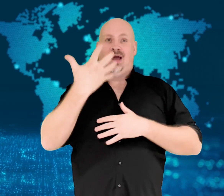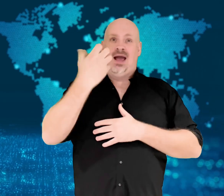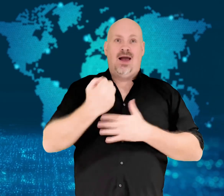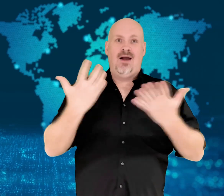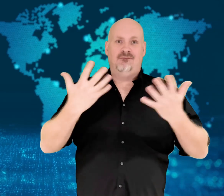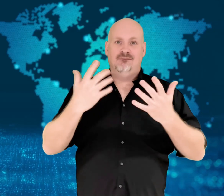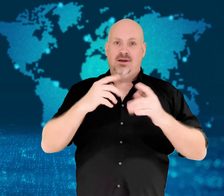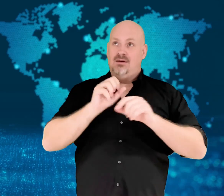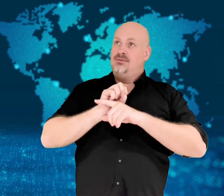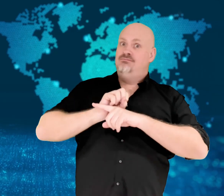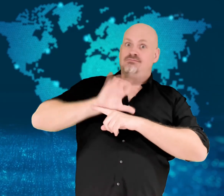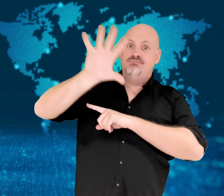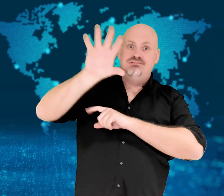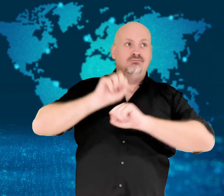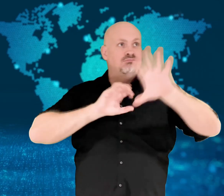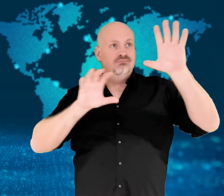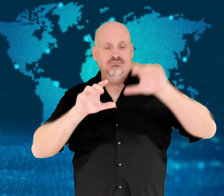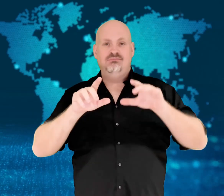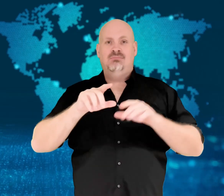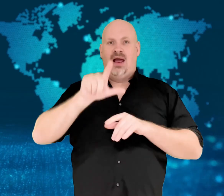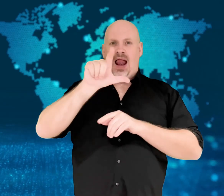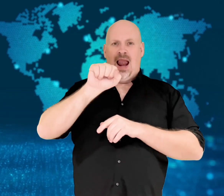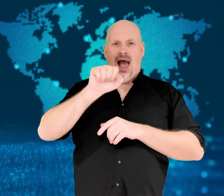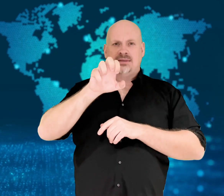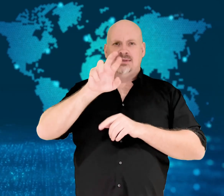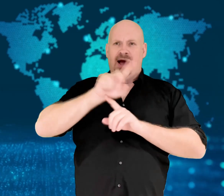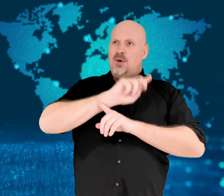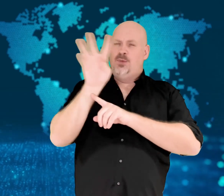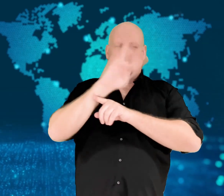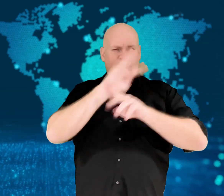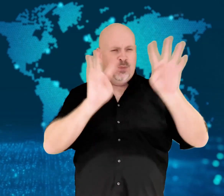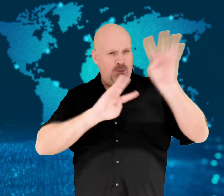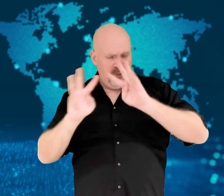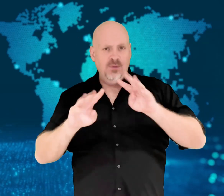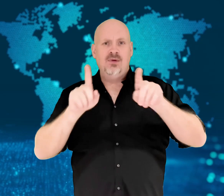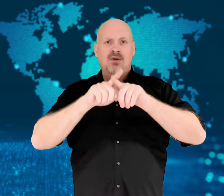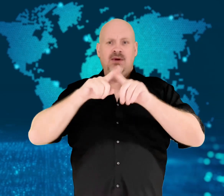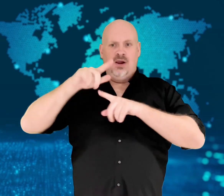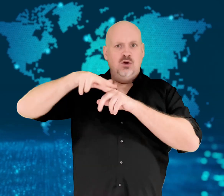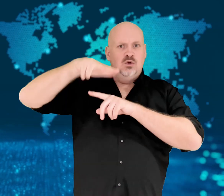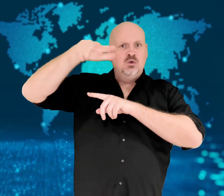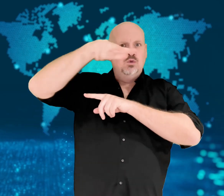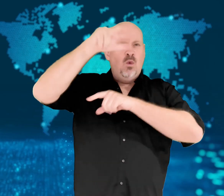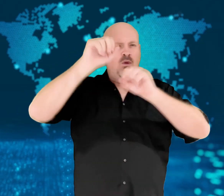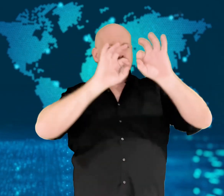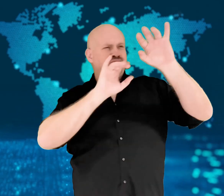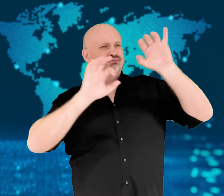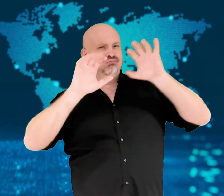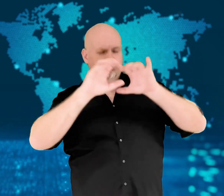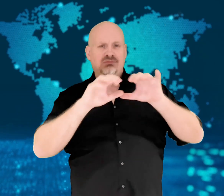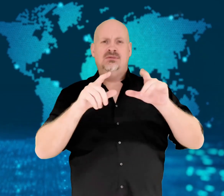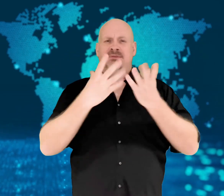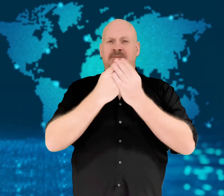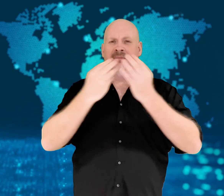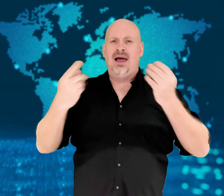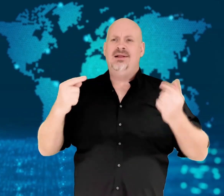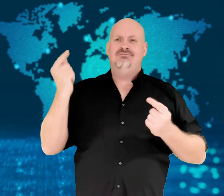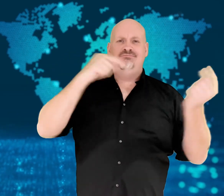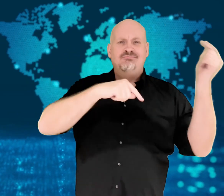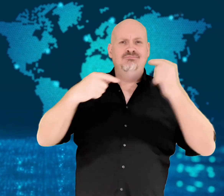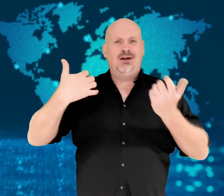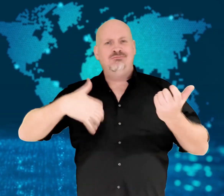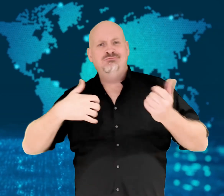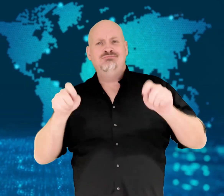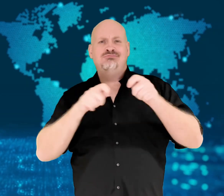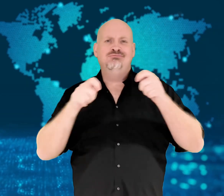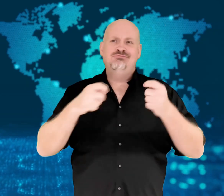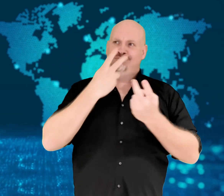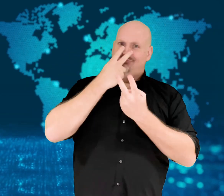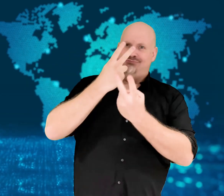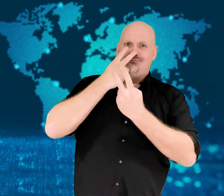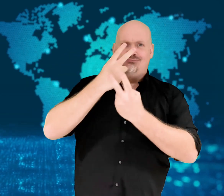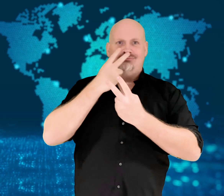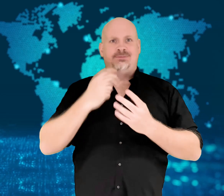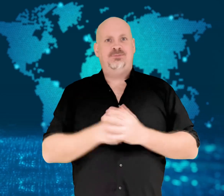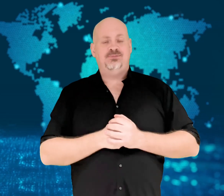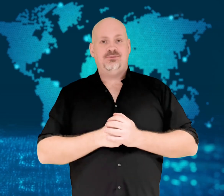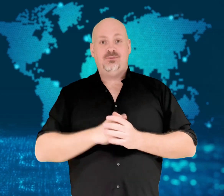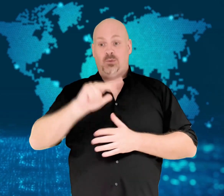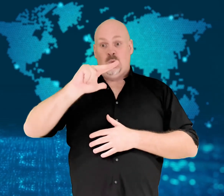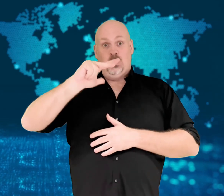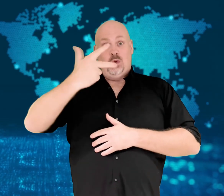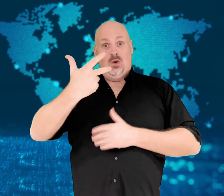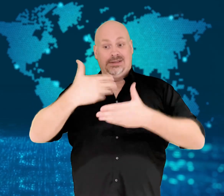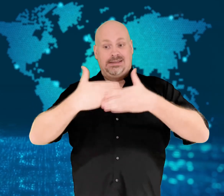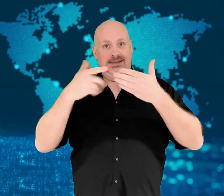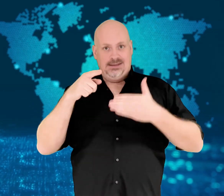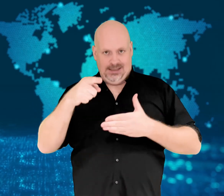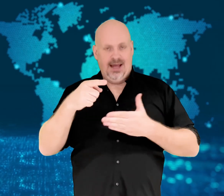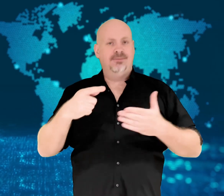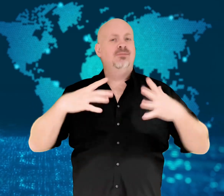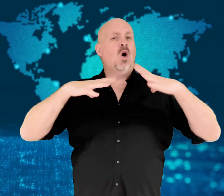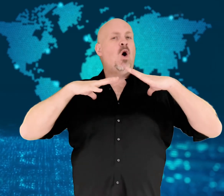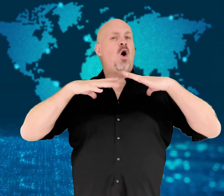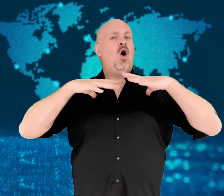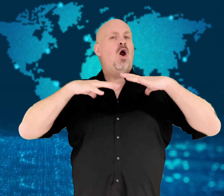The third day of the celebration will be a "Bank Holiday," an extra vacation day